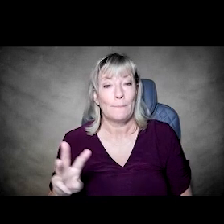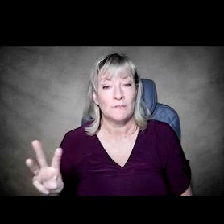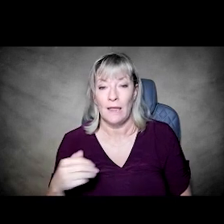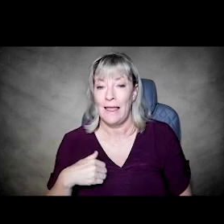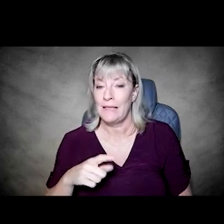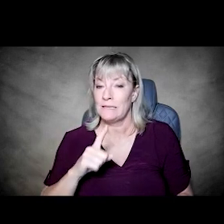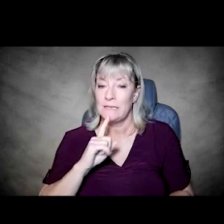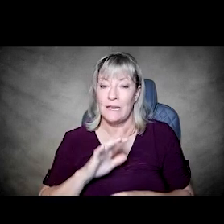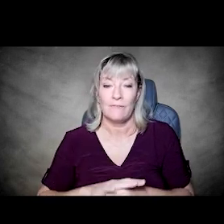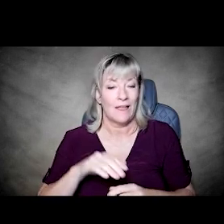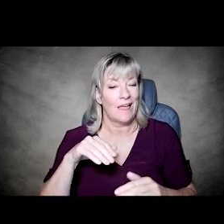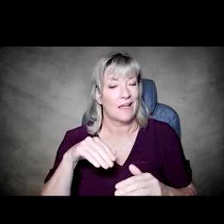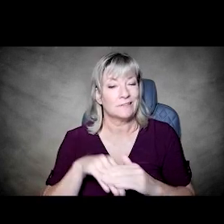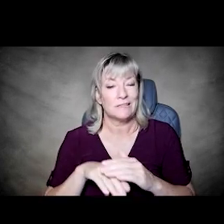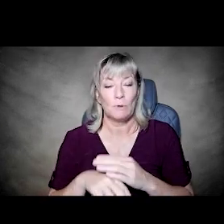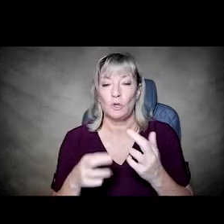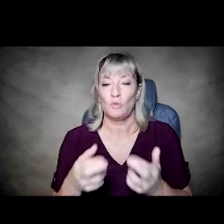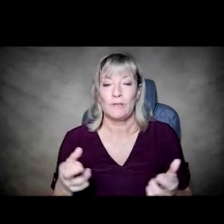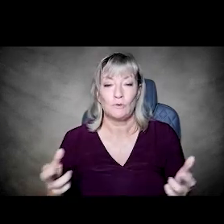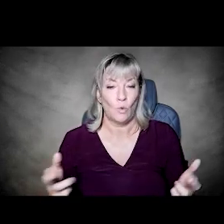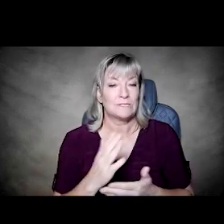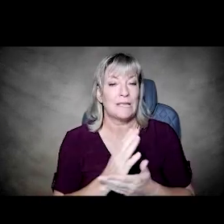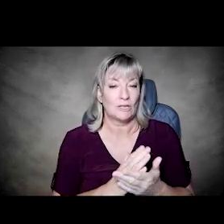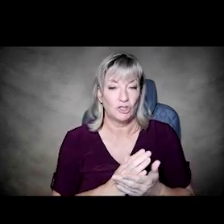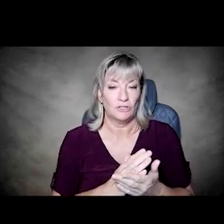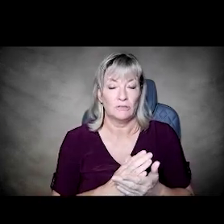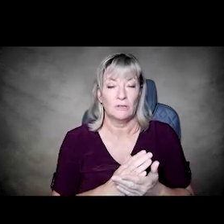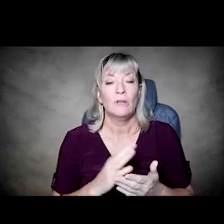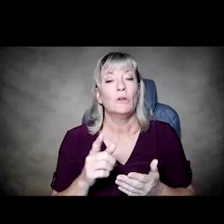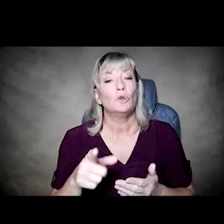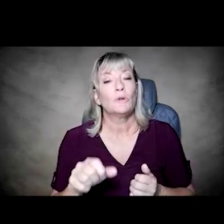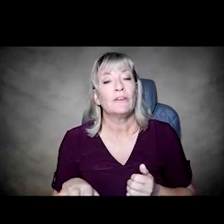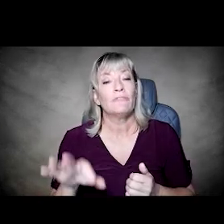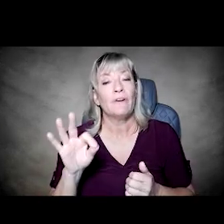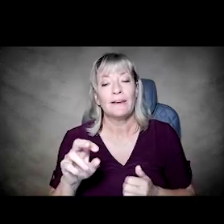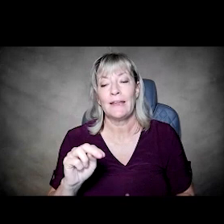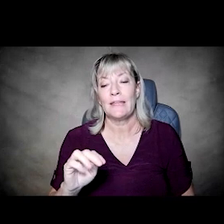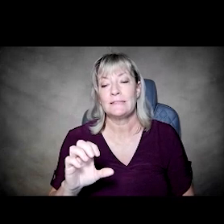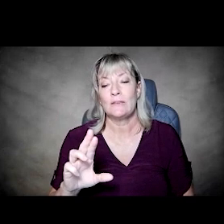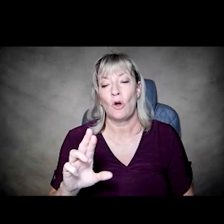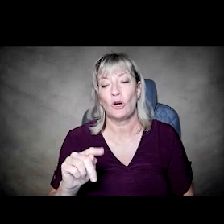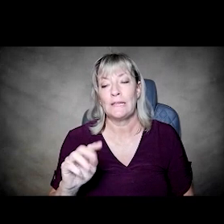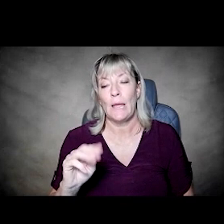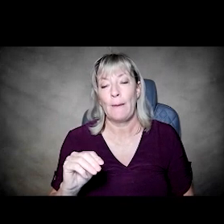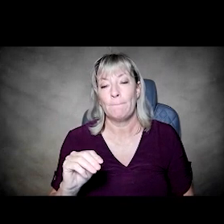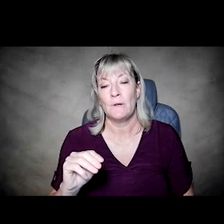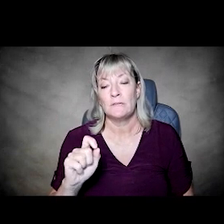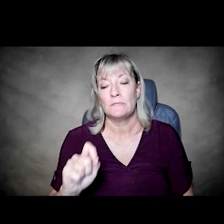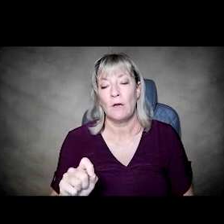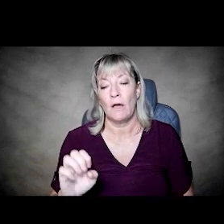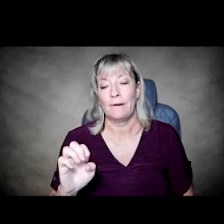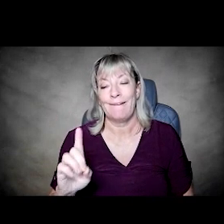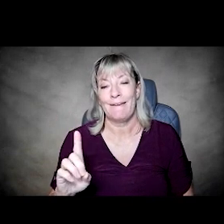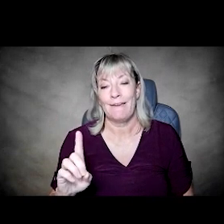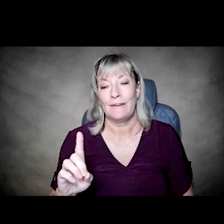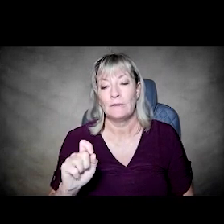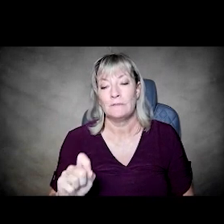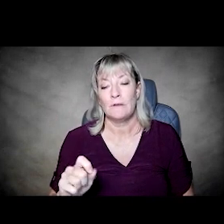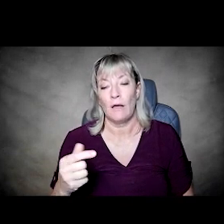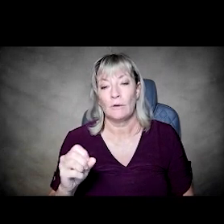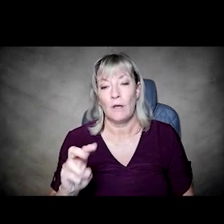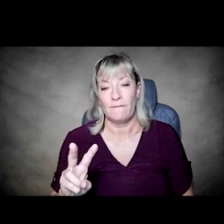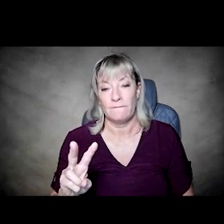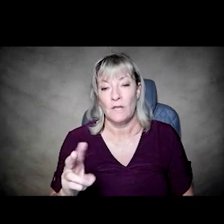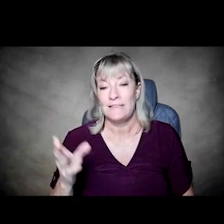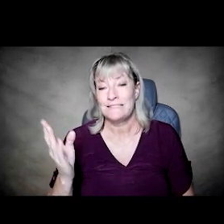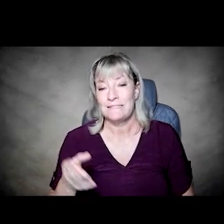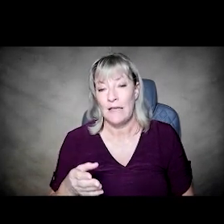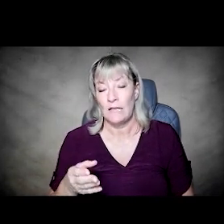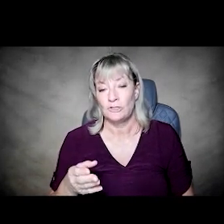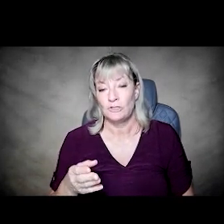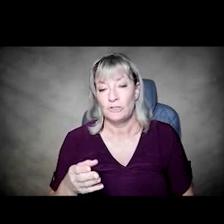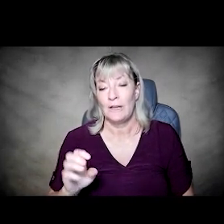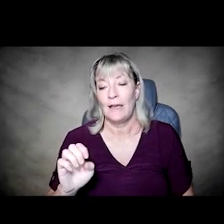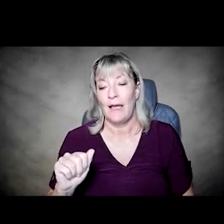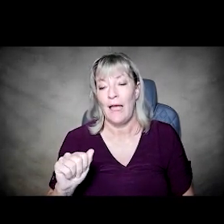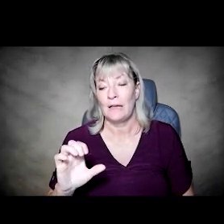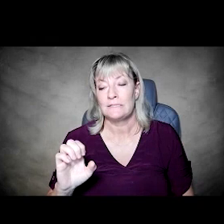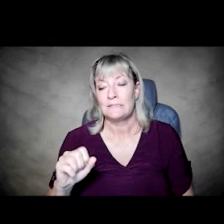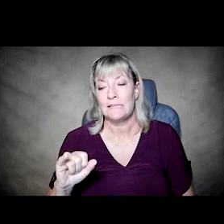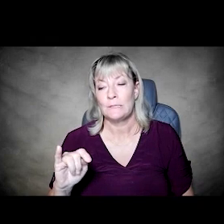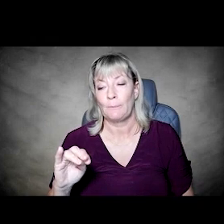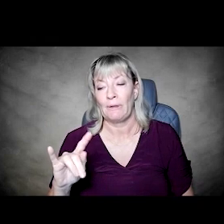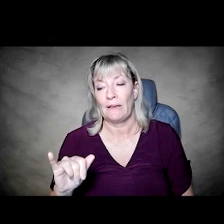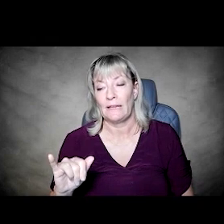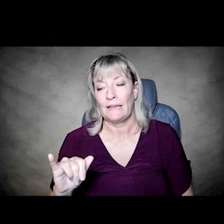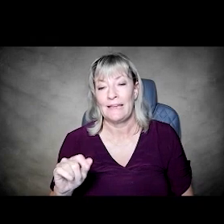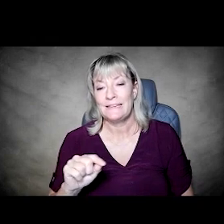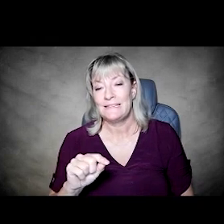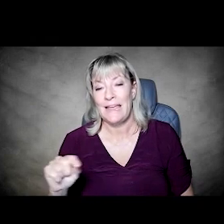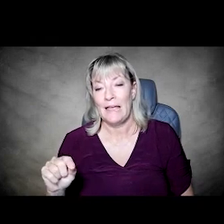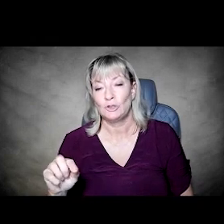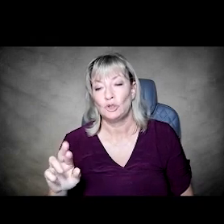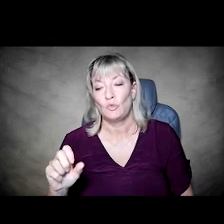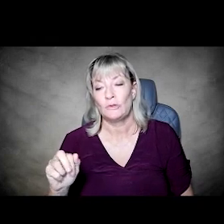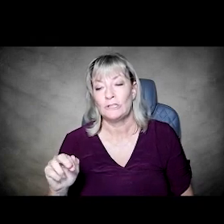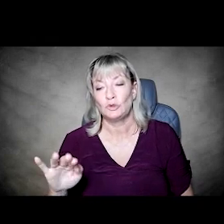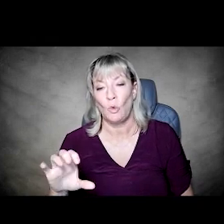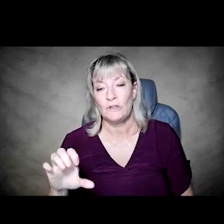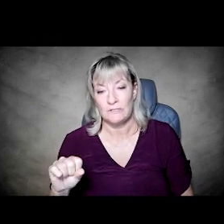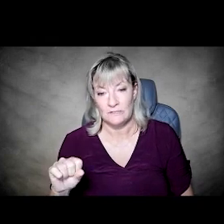Accessibility Resources section, located at NCRTM.ed.gov/accessibility-resources. There you’ll